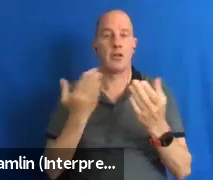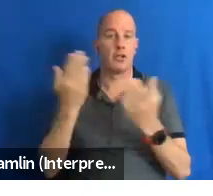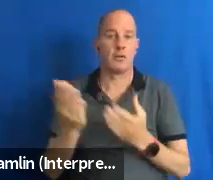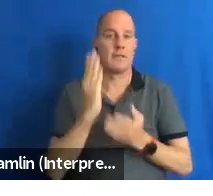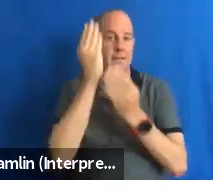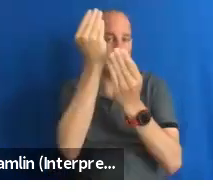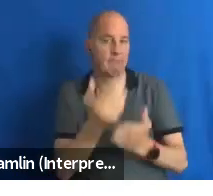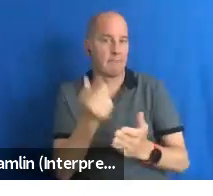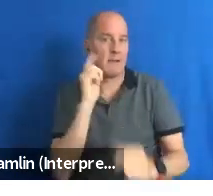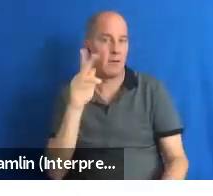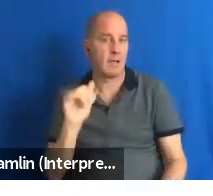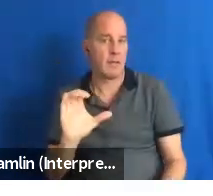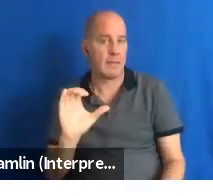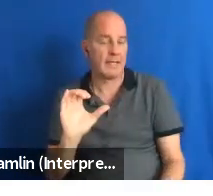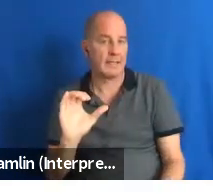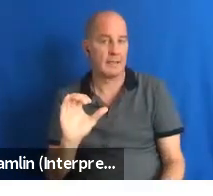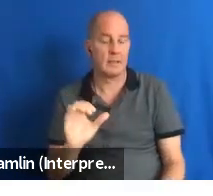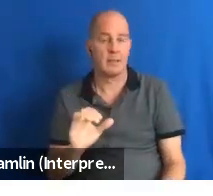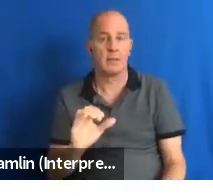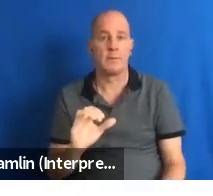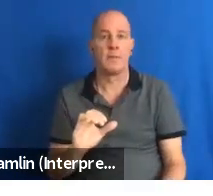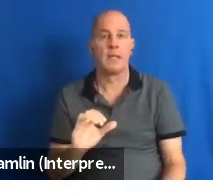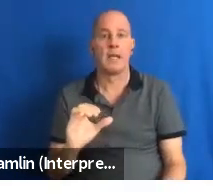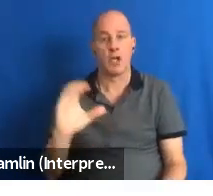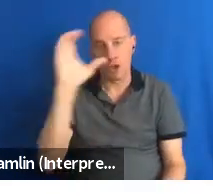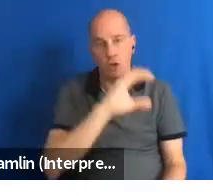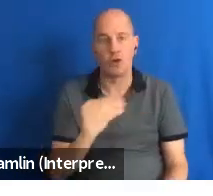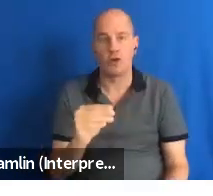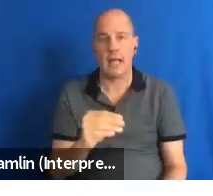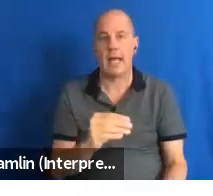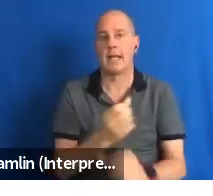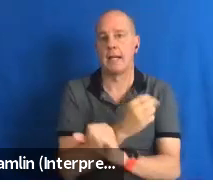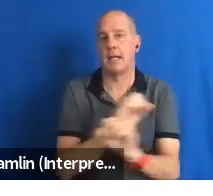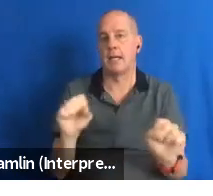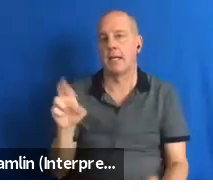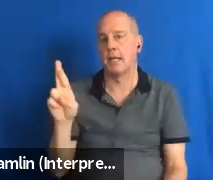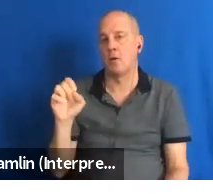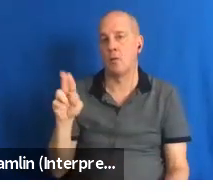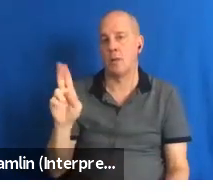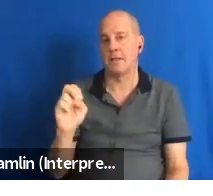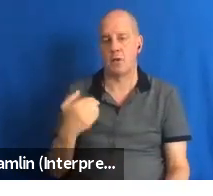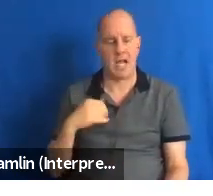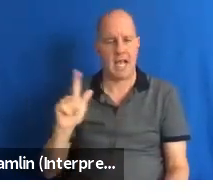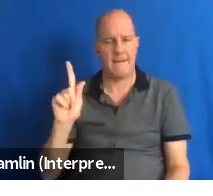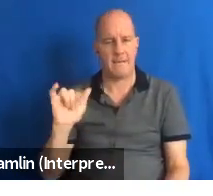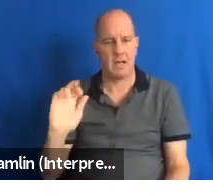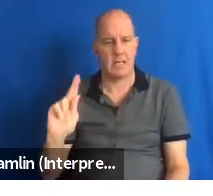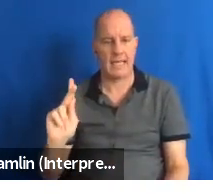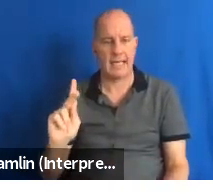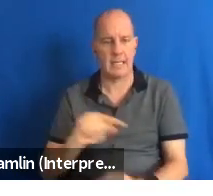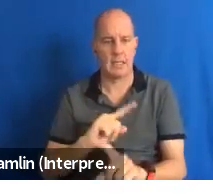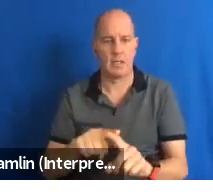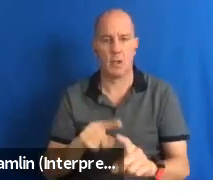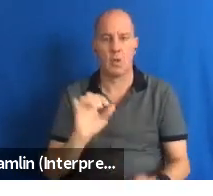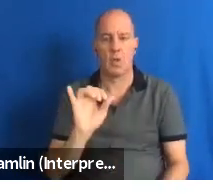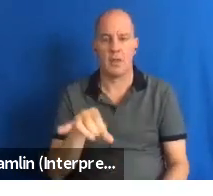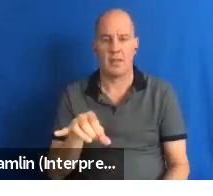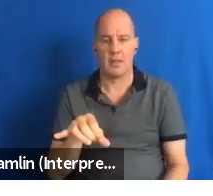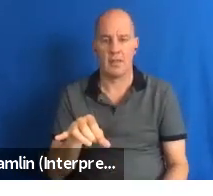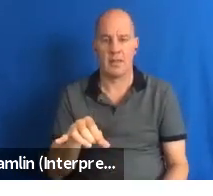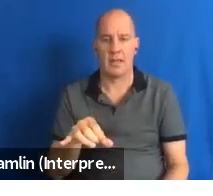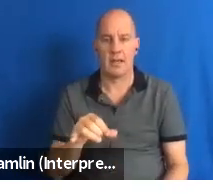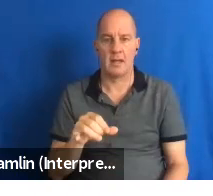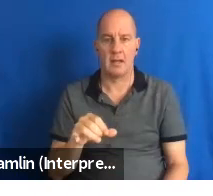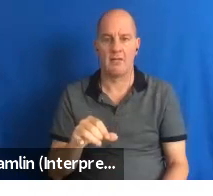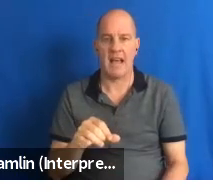the public, search and rescue. I actually have a link to that non exhaustive list. So